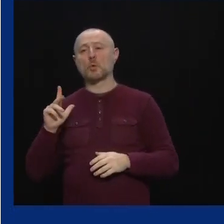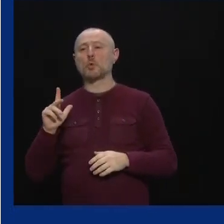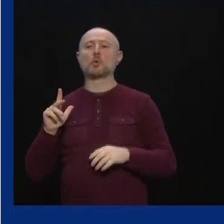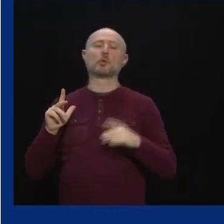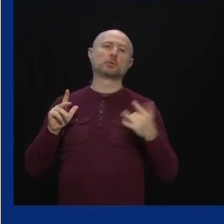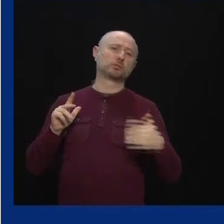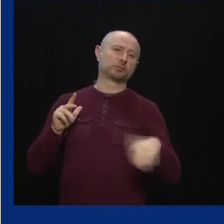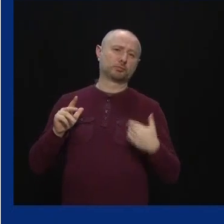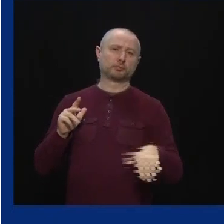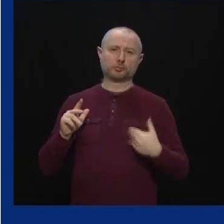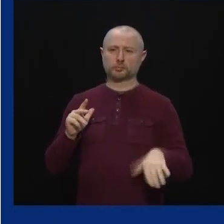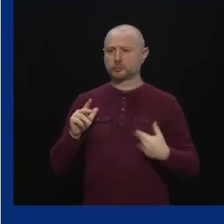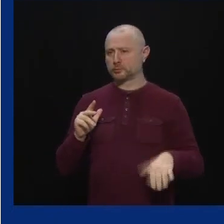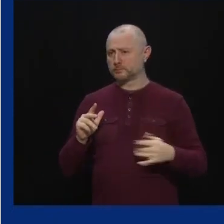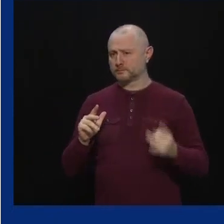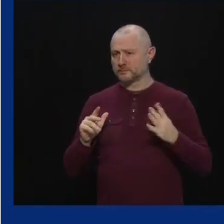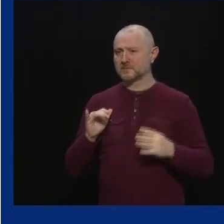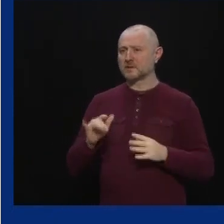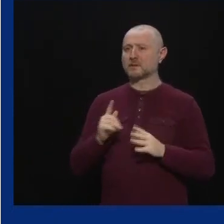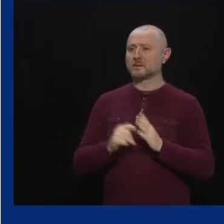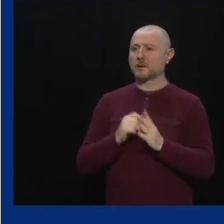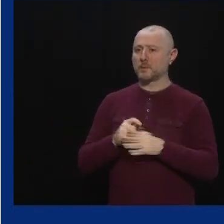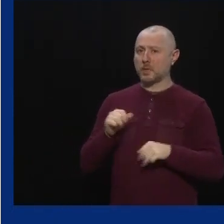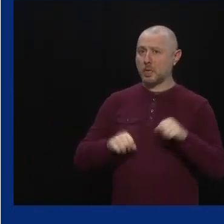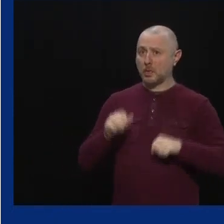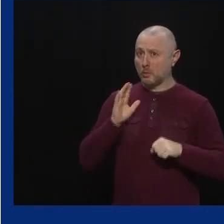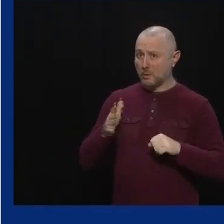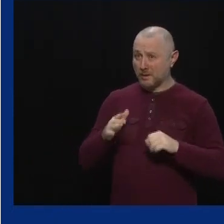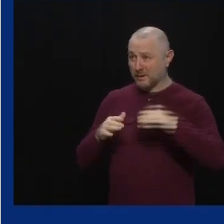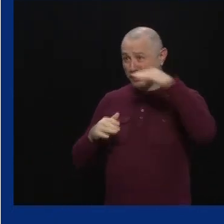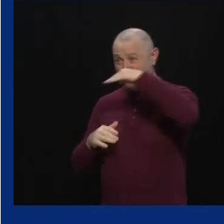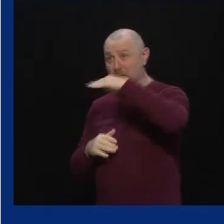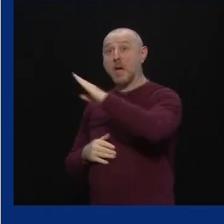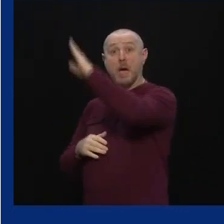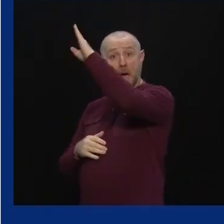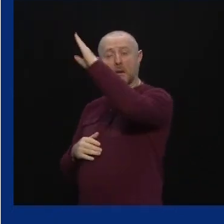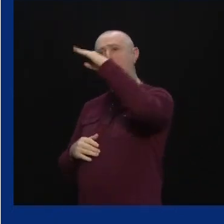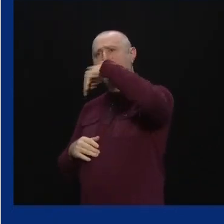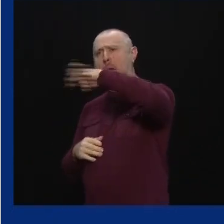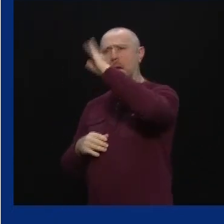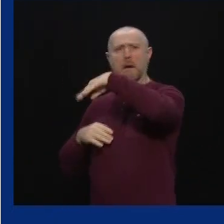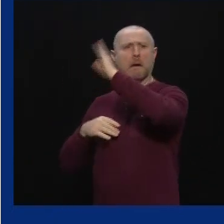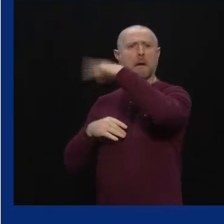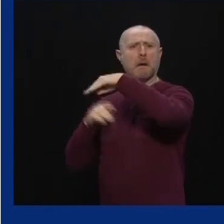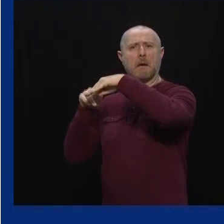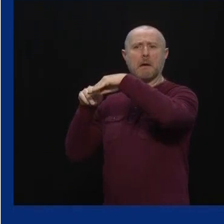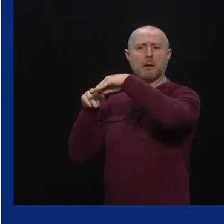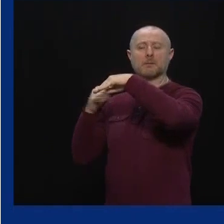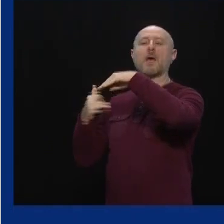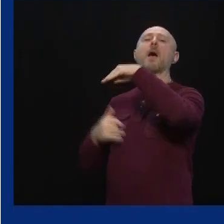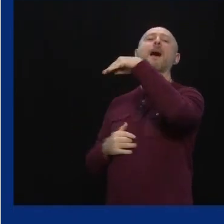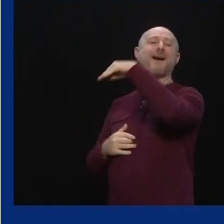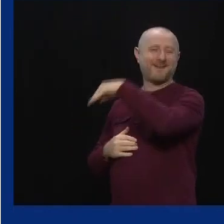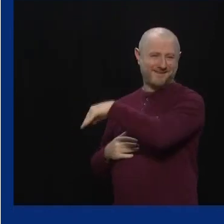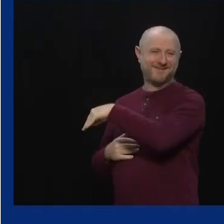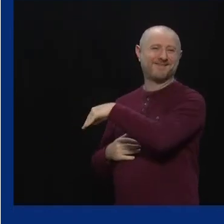23% POSITIVITY. THOSE WERE VERY HIGH NUMBERS. AND AT THAT POINT WE DID NOT